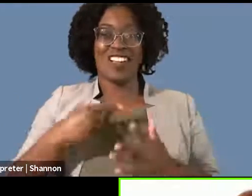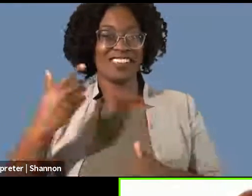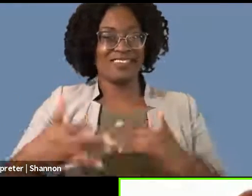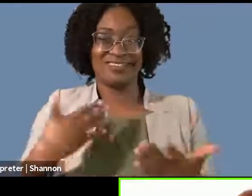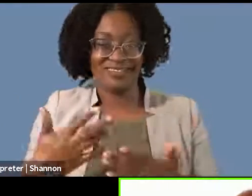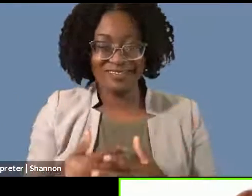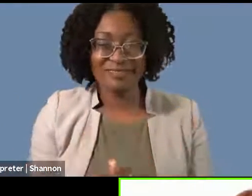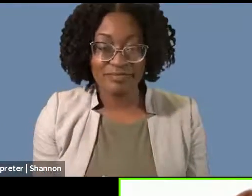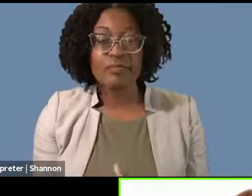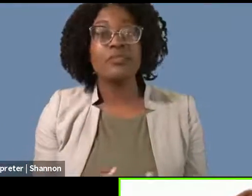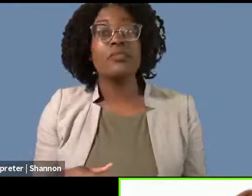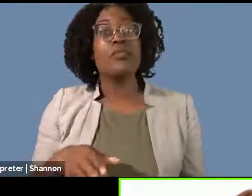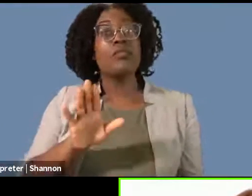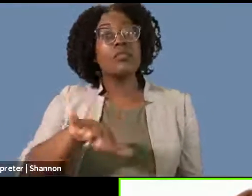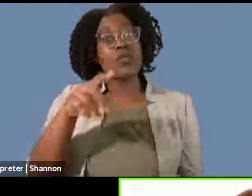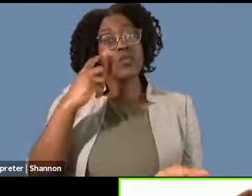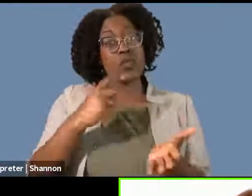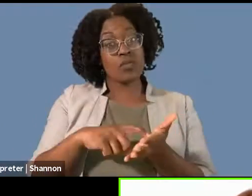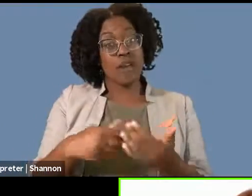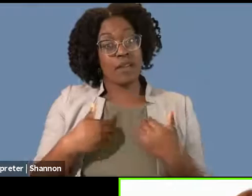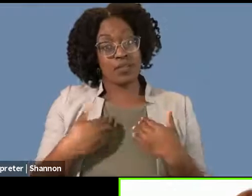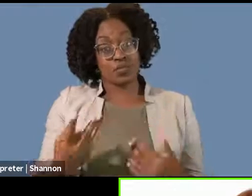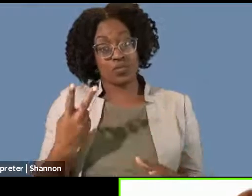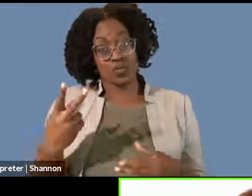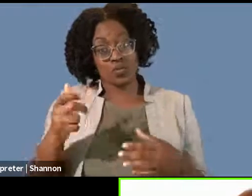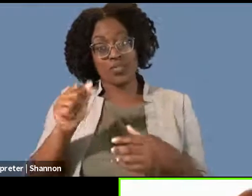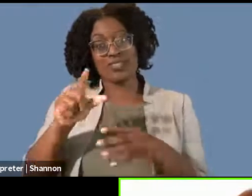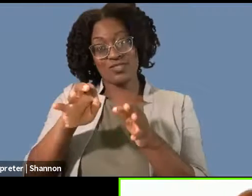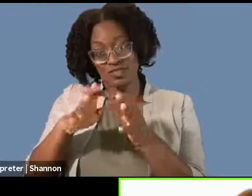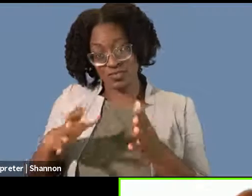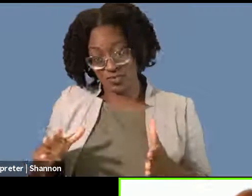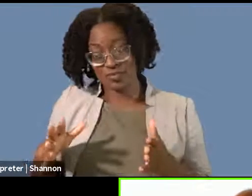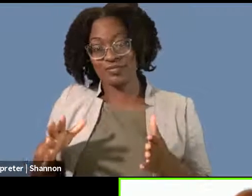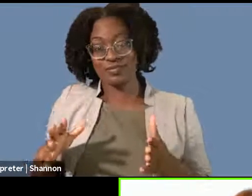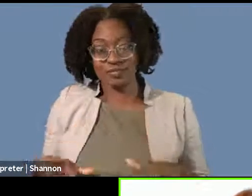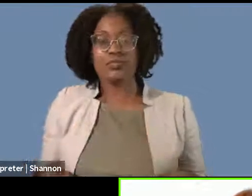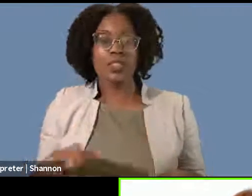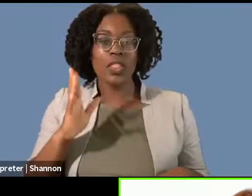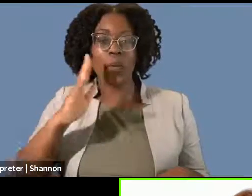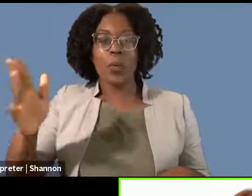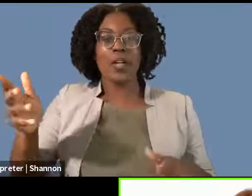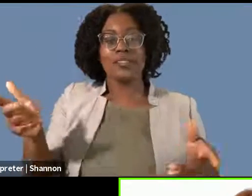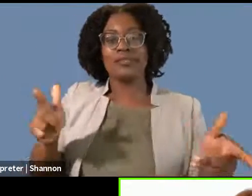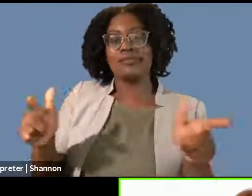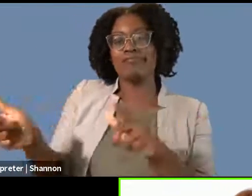we have two ASL interpreters. They will be tag teaming. You will see them come on and off